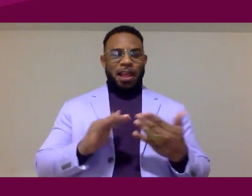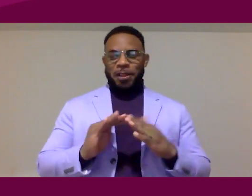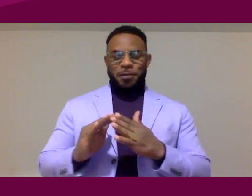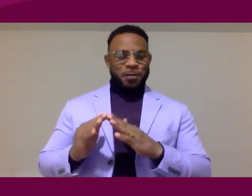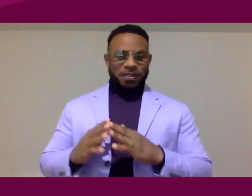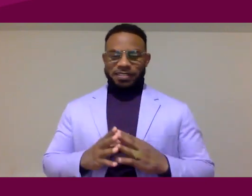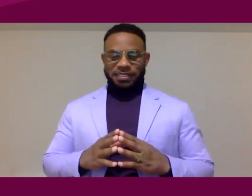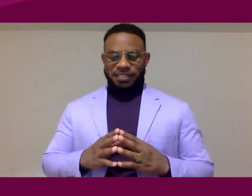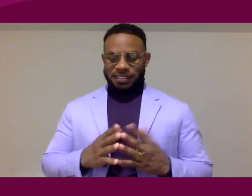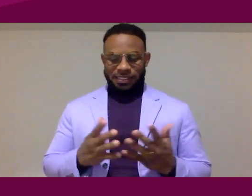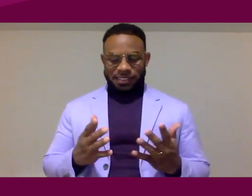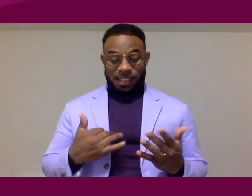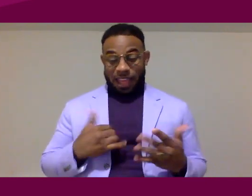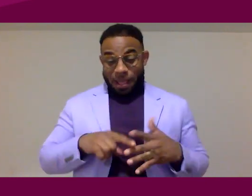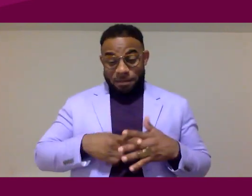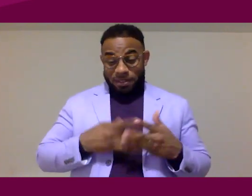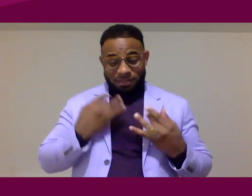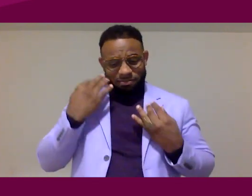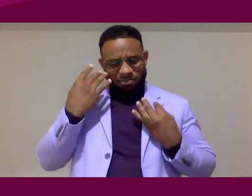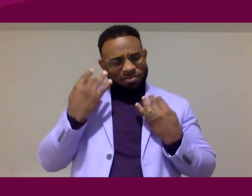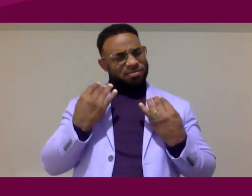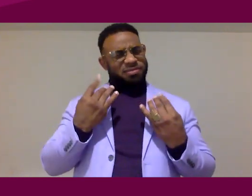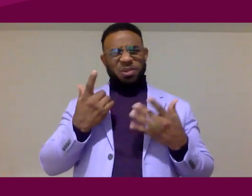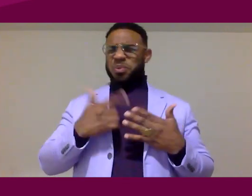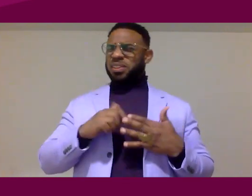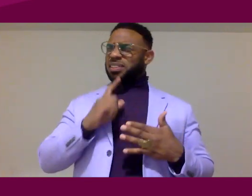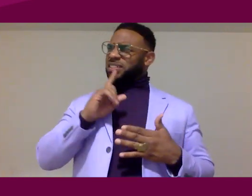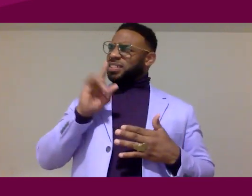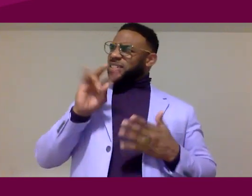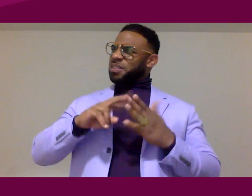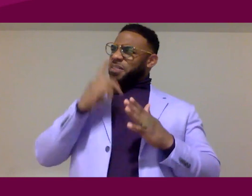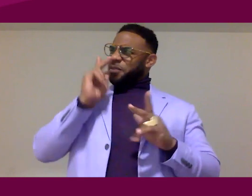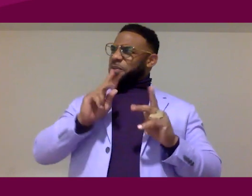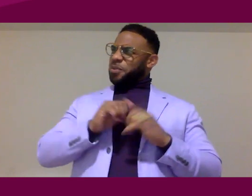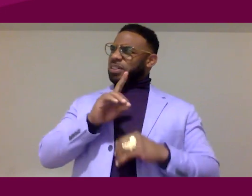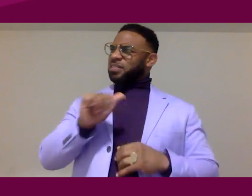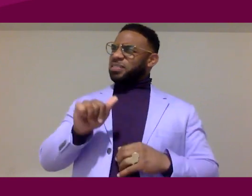And I began thinking, so what is this going to mean for people with disabilities?